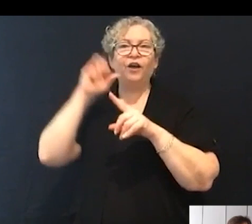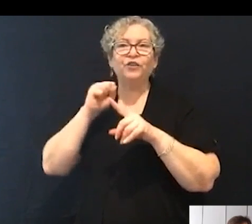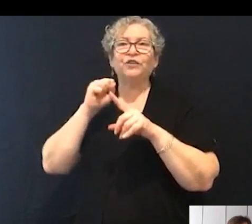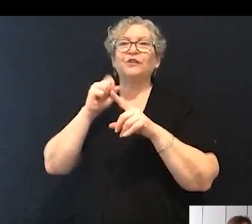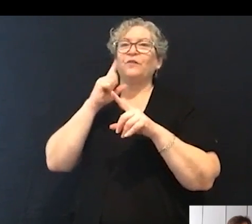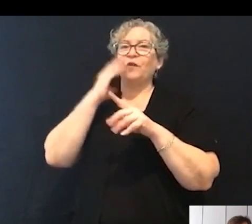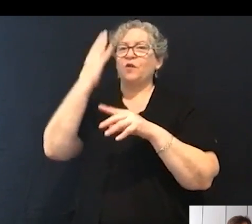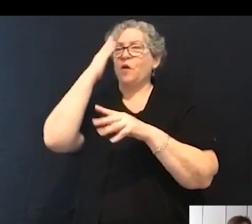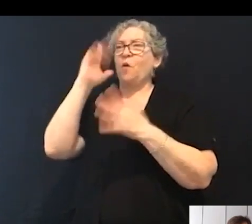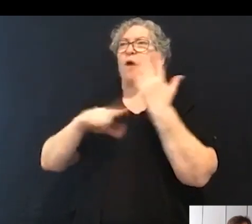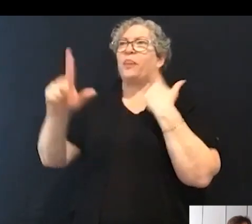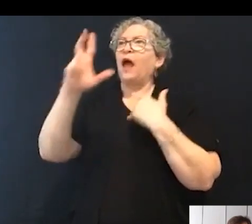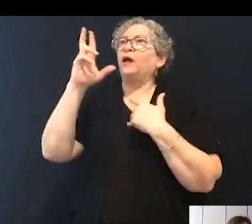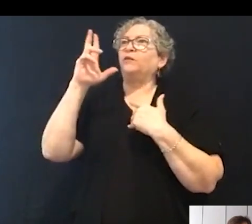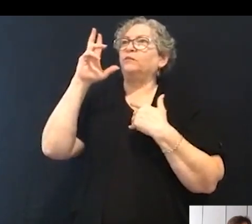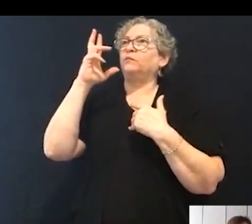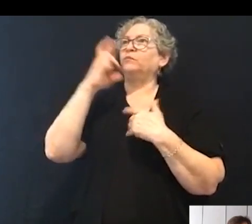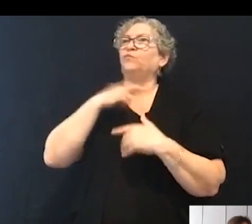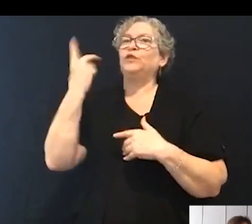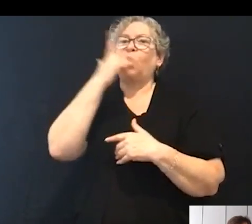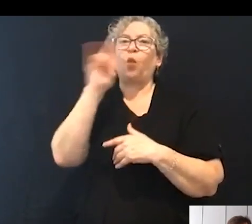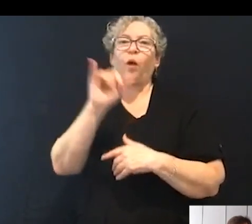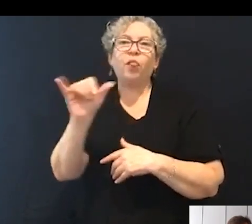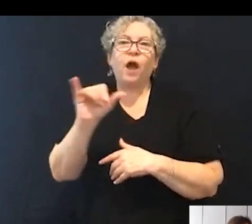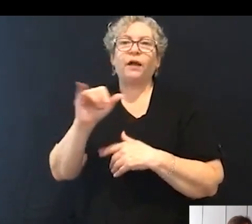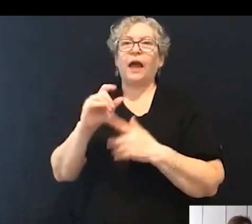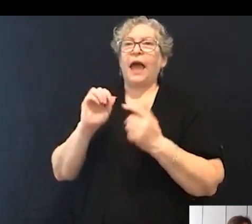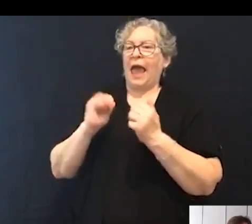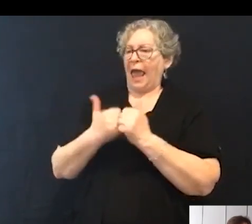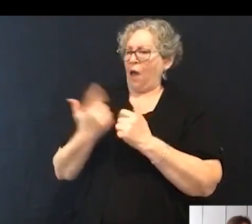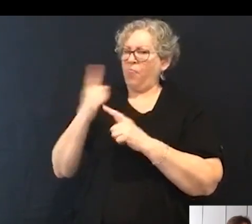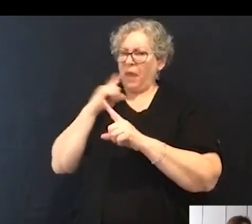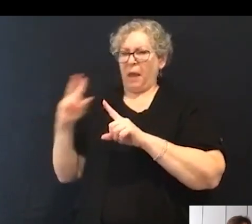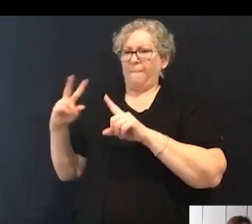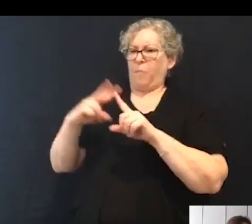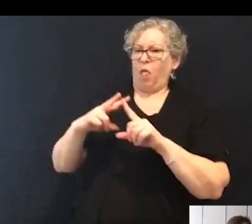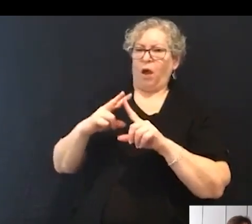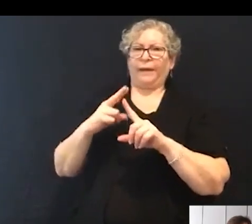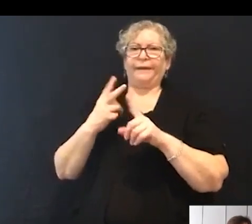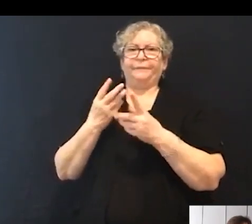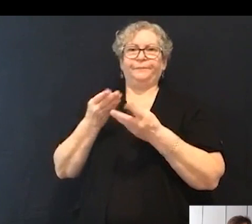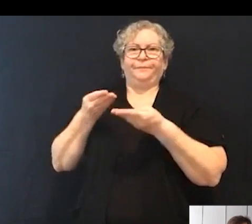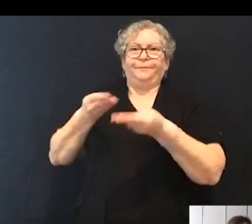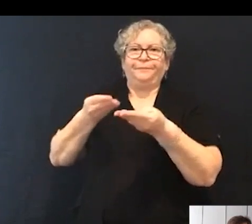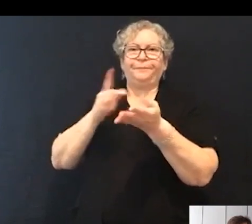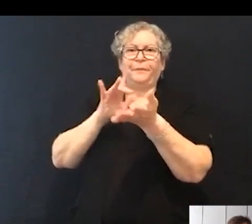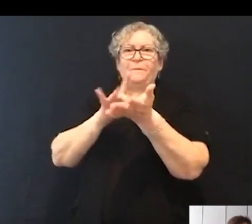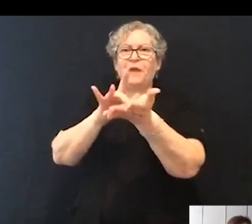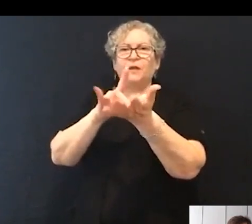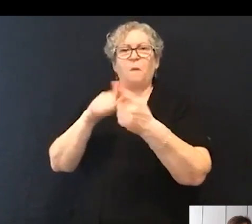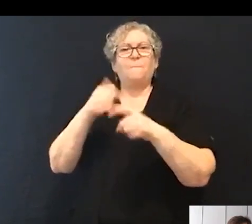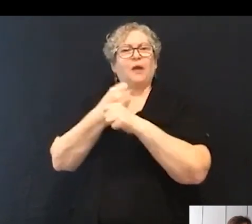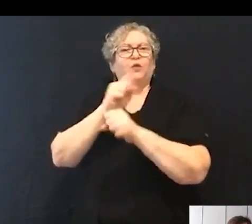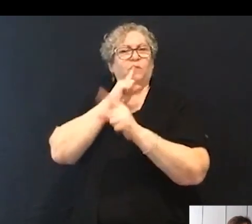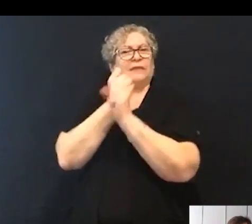We know about how to apply procedures that guarantee and optimize safety.